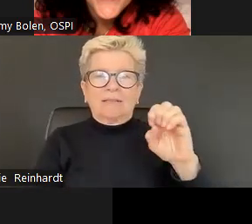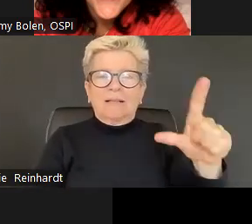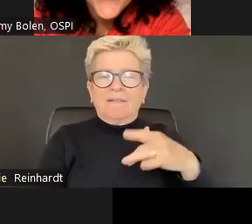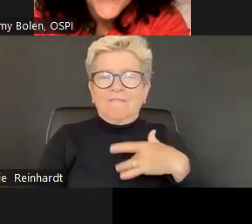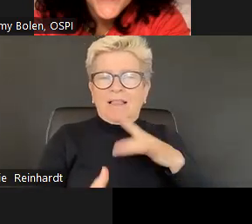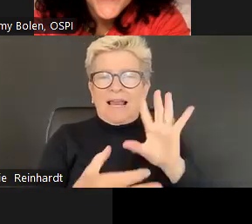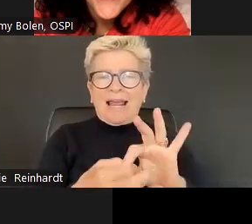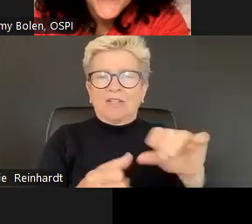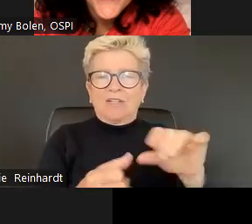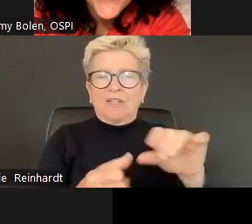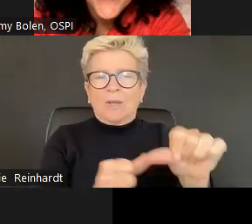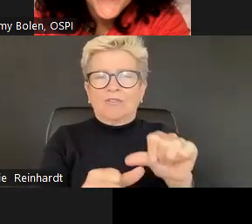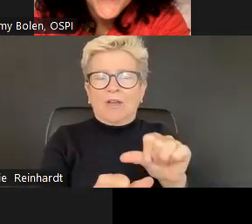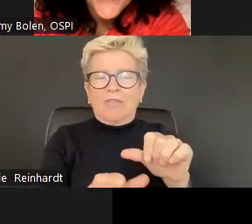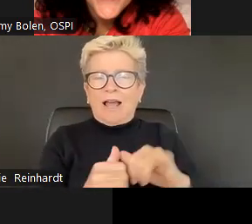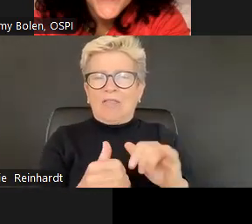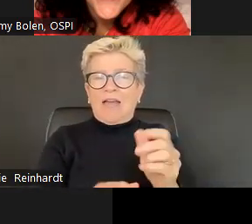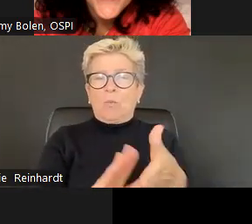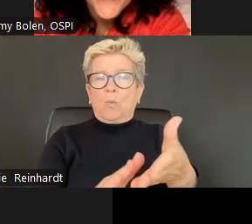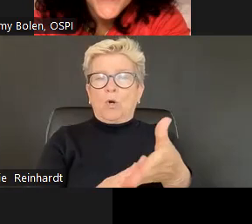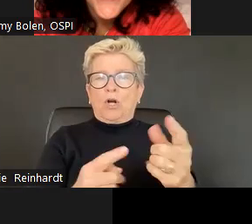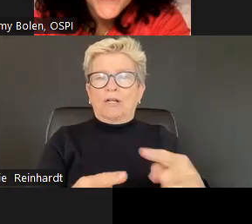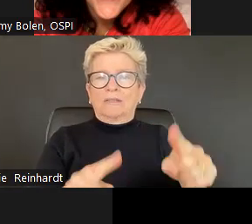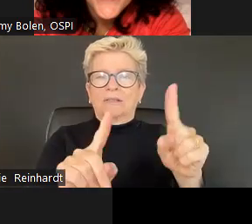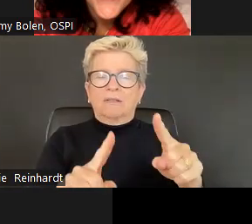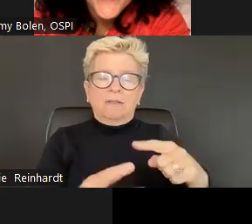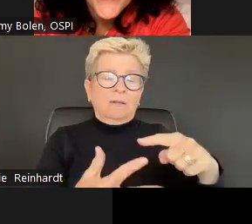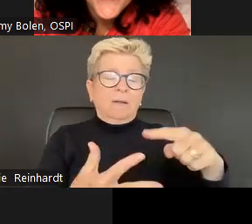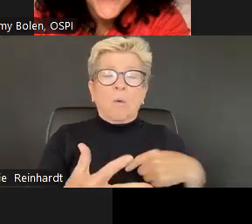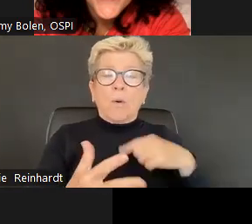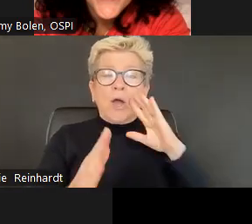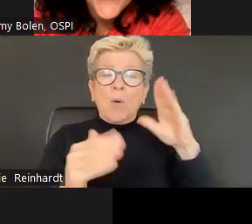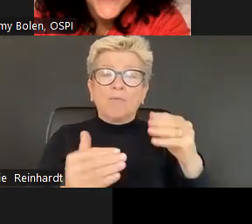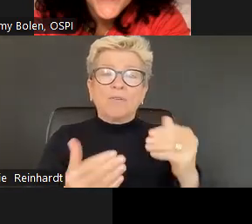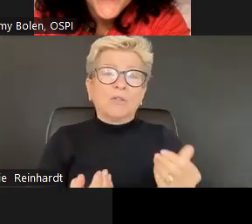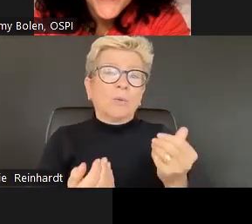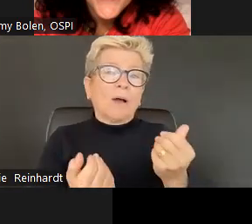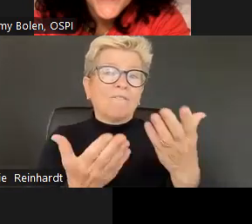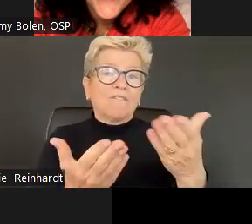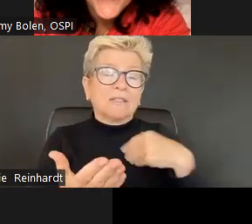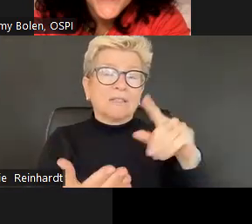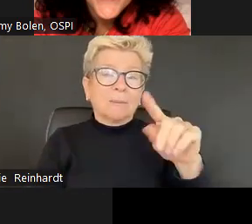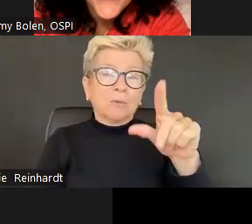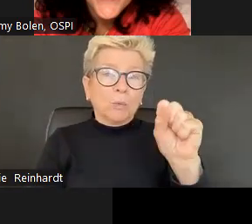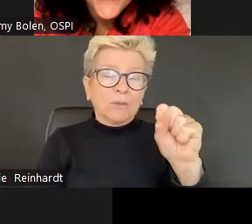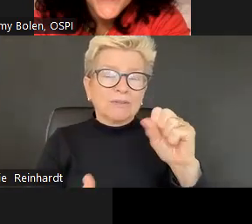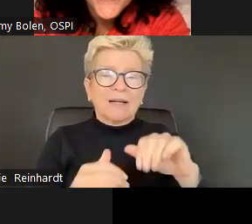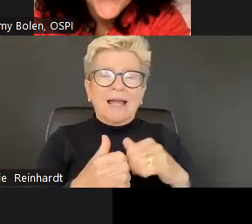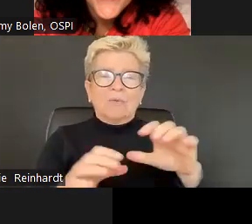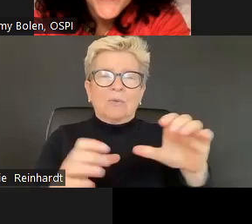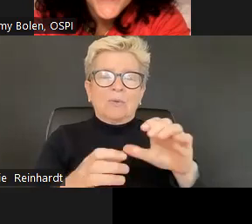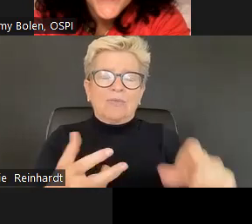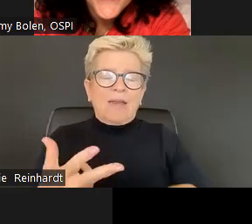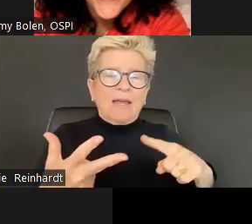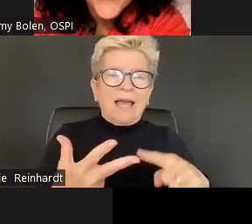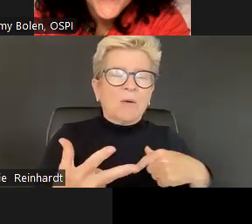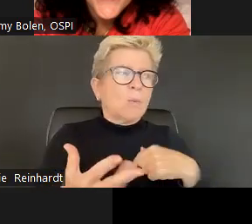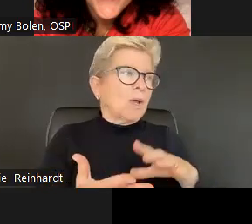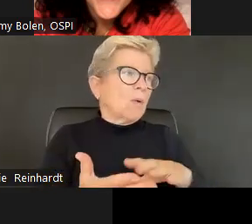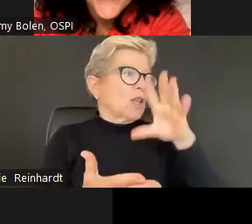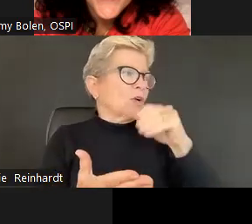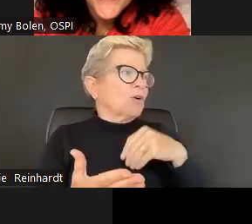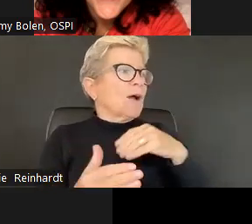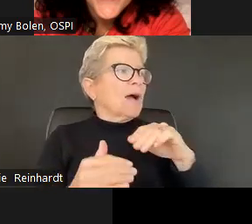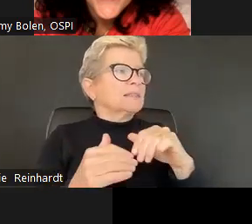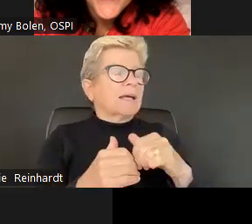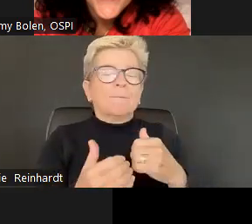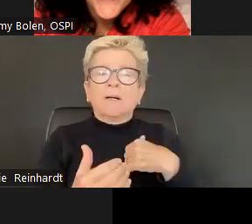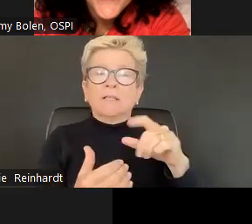and their start for the year, and learning how social emotional learning and creating a sense of belonging are connected with one another.